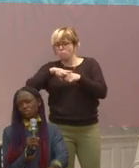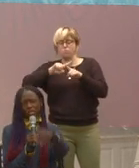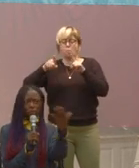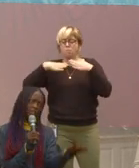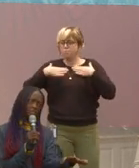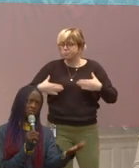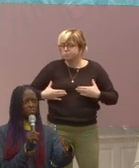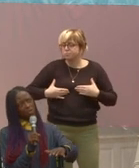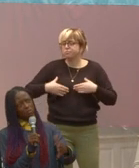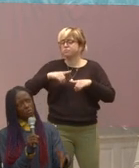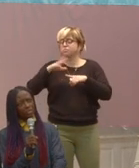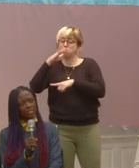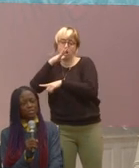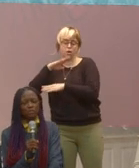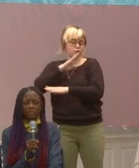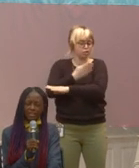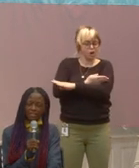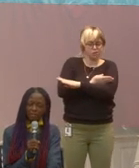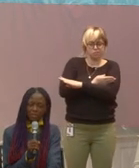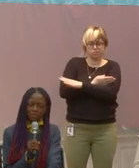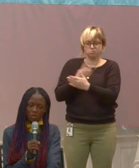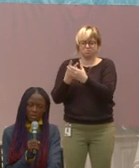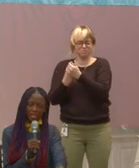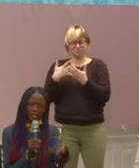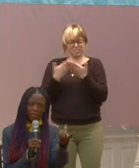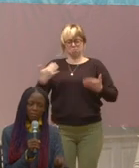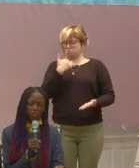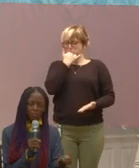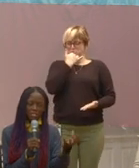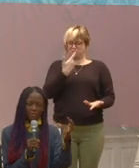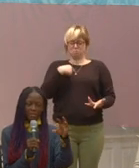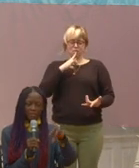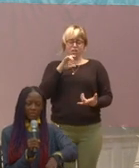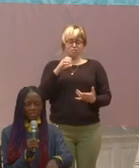assume that they're like a mother-daughter role, it just felt like something was wrong. I love performance. But there's